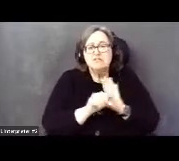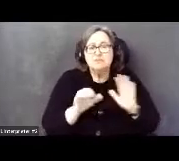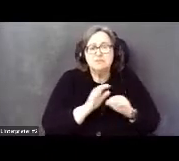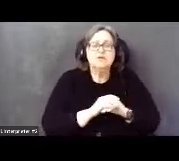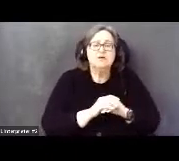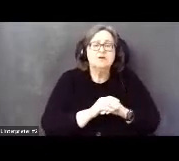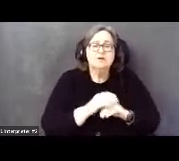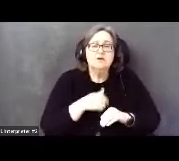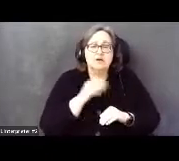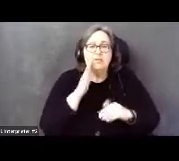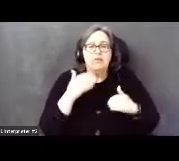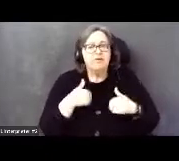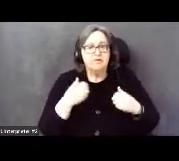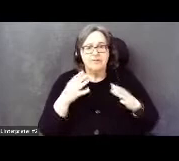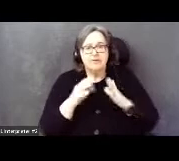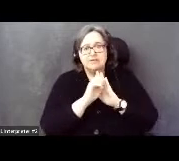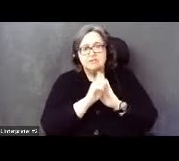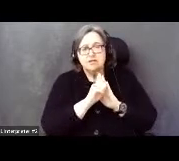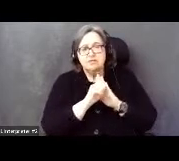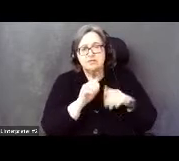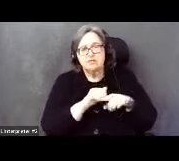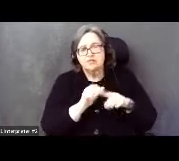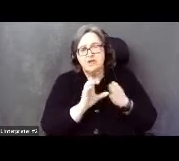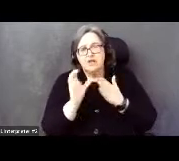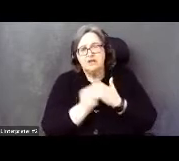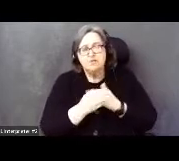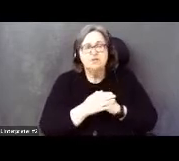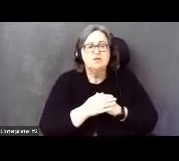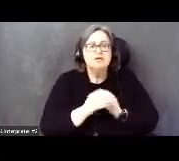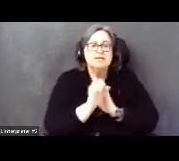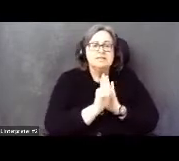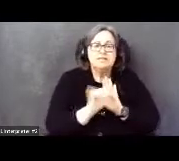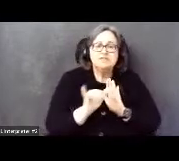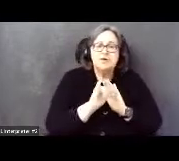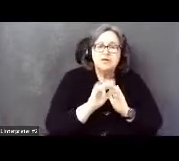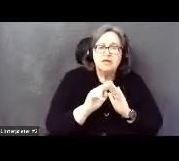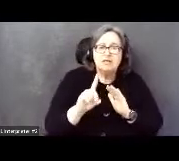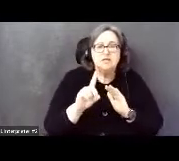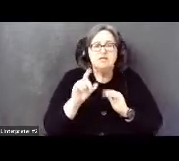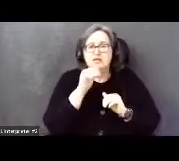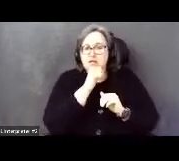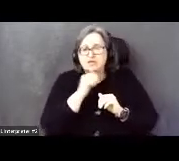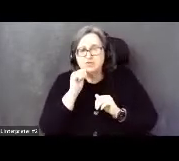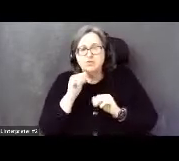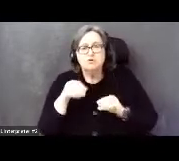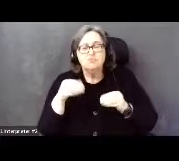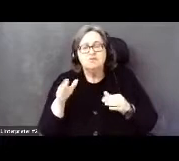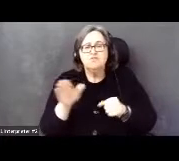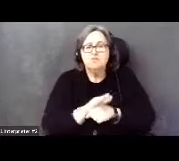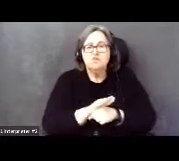going to have a lot of examples of the training curriculums. States like Indiana and Arizona have provided full slide decks along